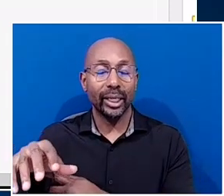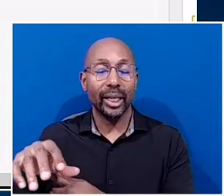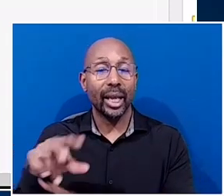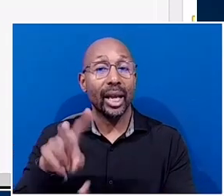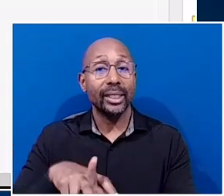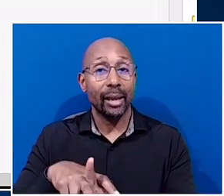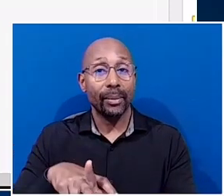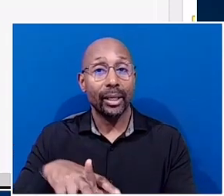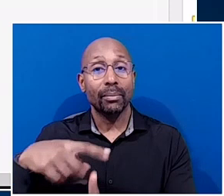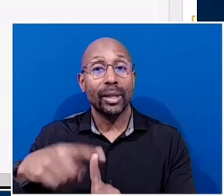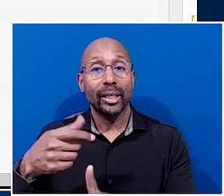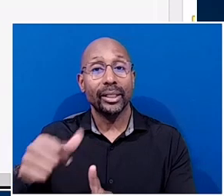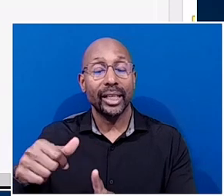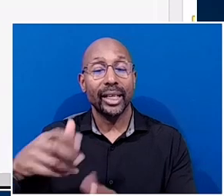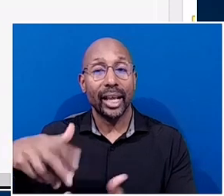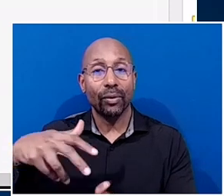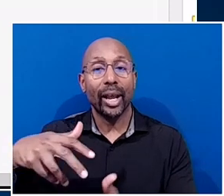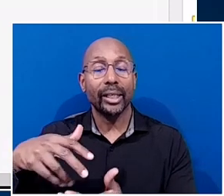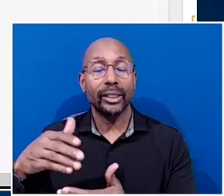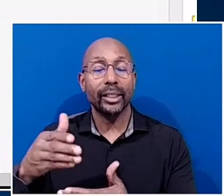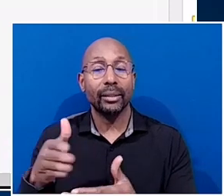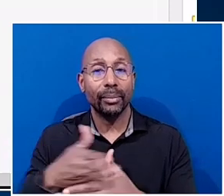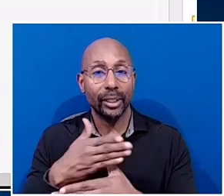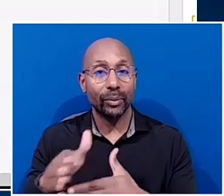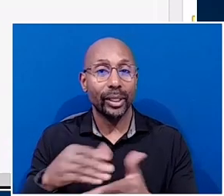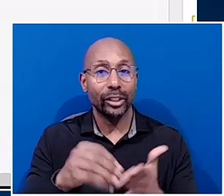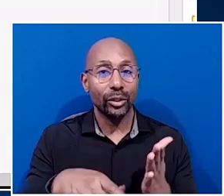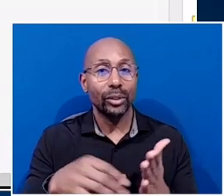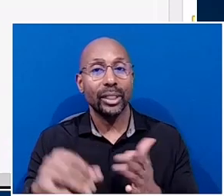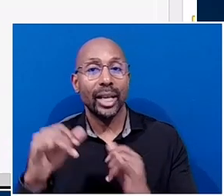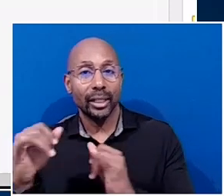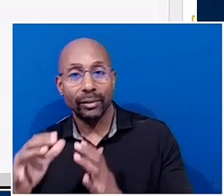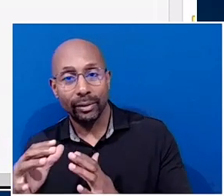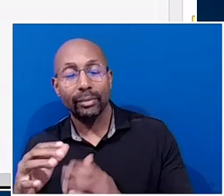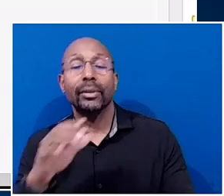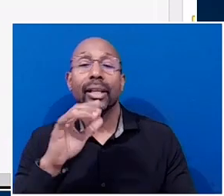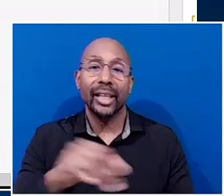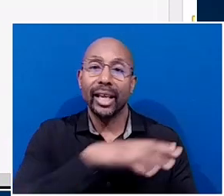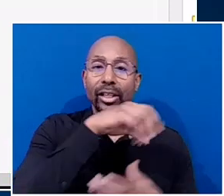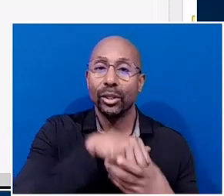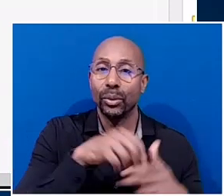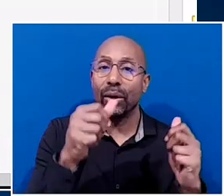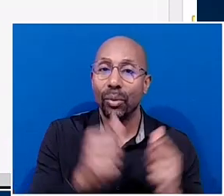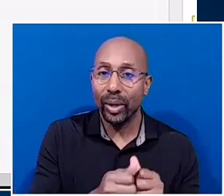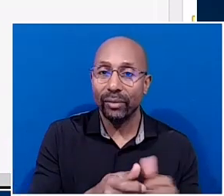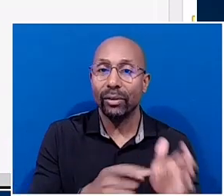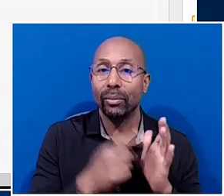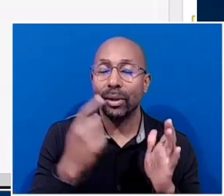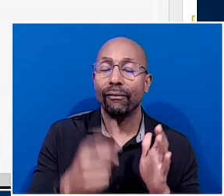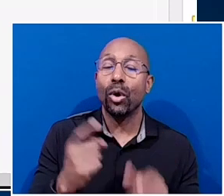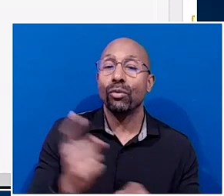between students and instructors, which are part of the requirement for regular and substantive interaction in distance